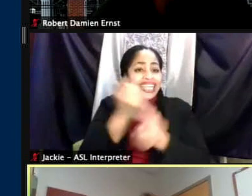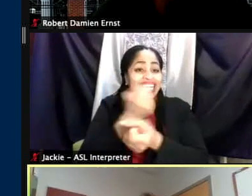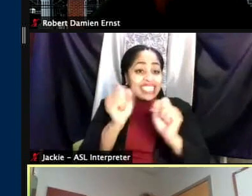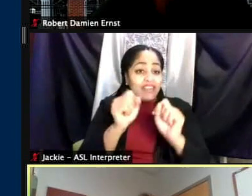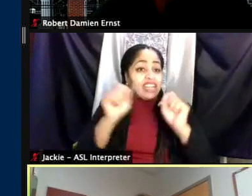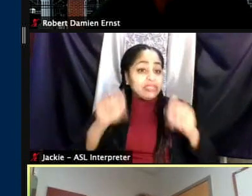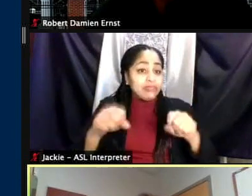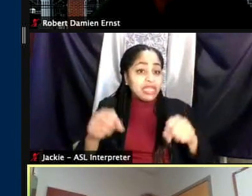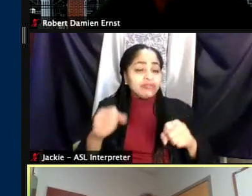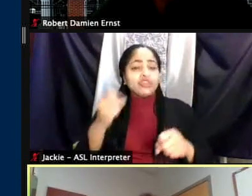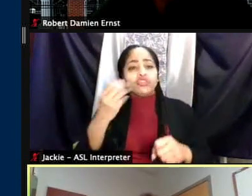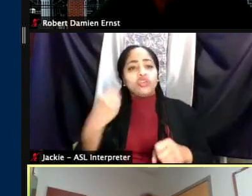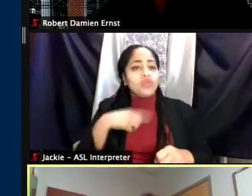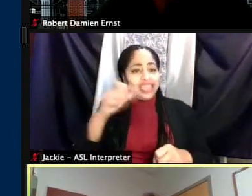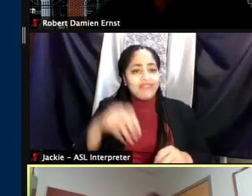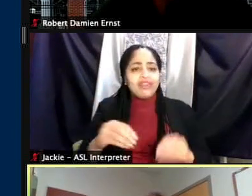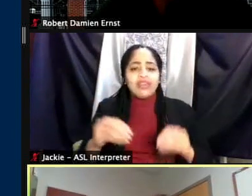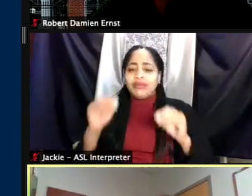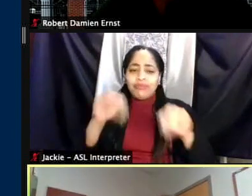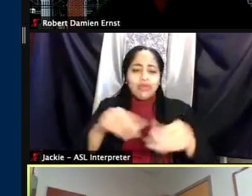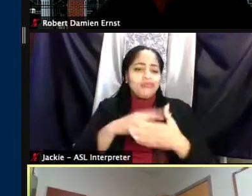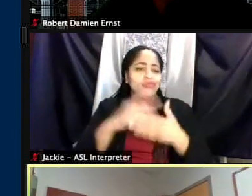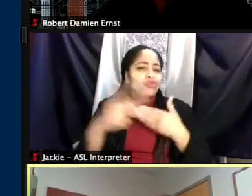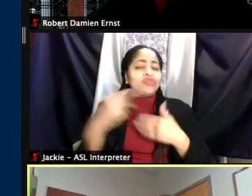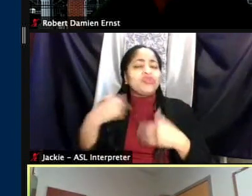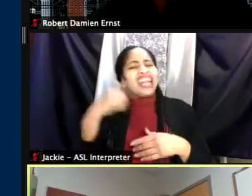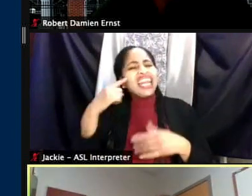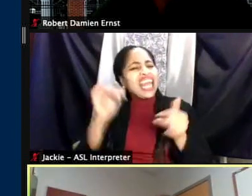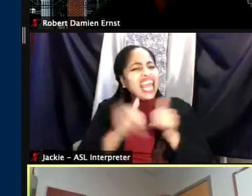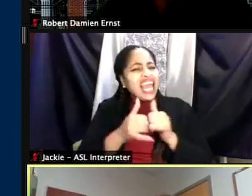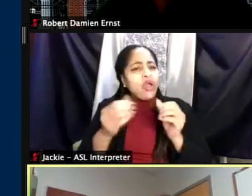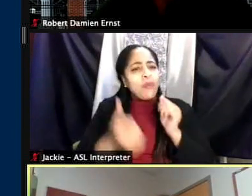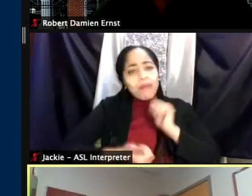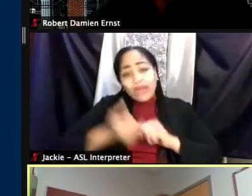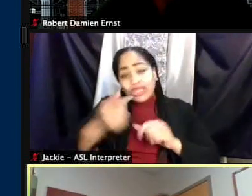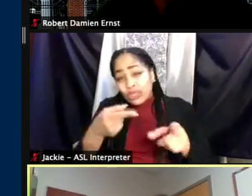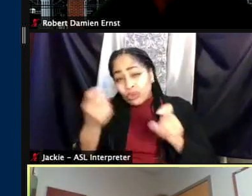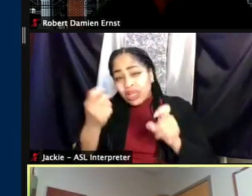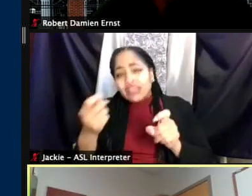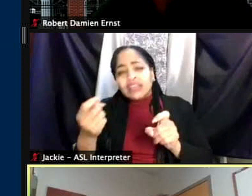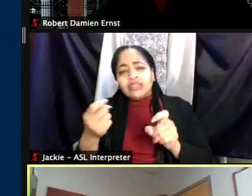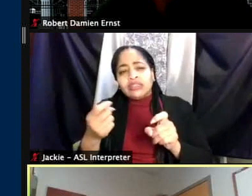So we have to put in programs and we think the way to do it most quickly is really to do mass vaccination